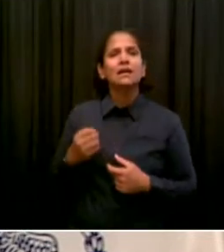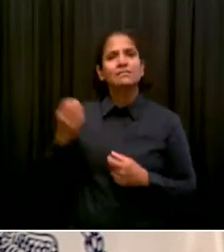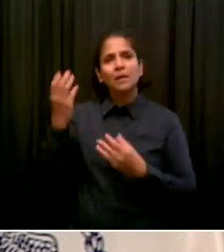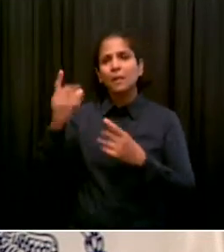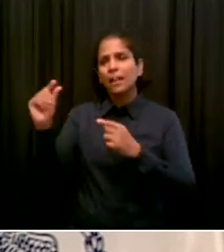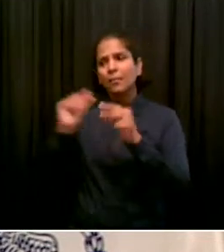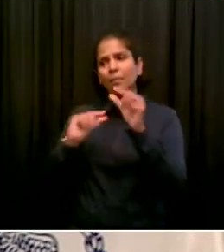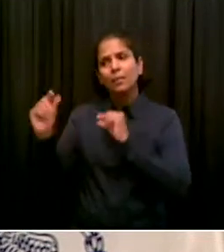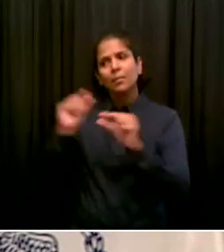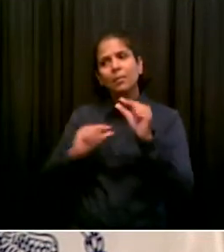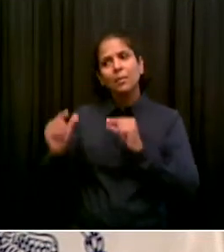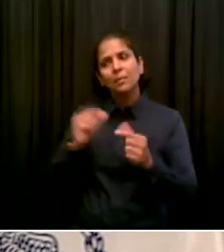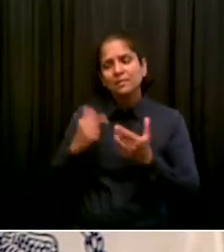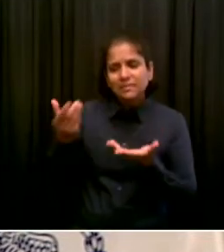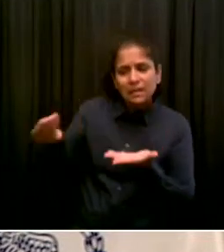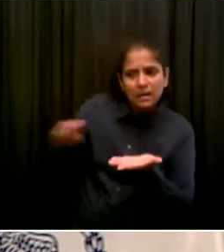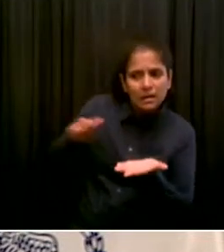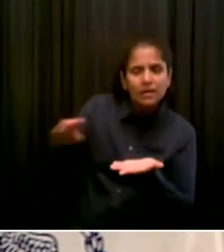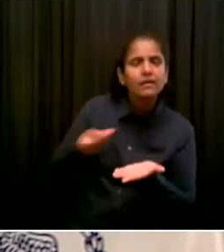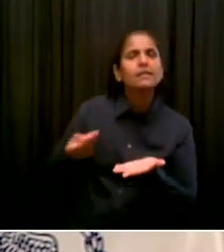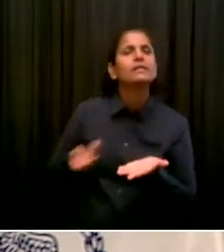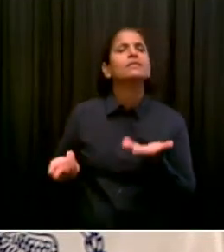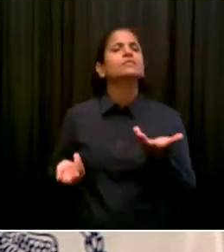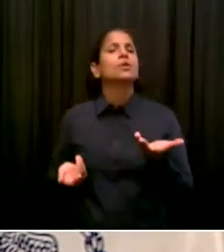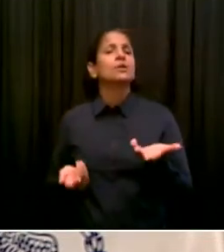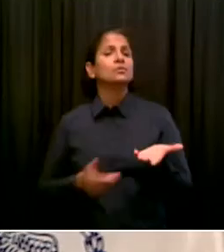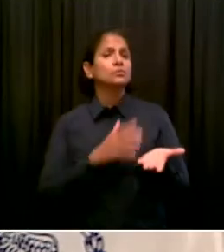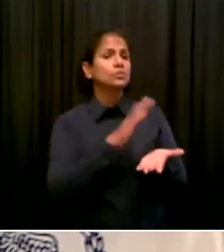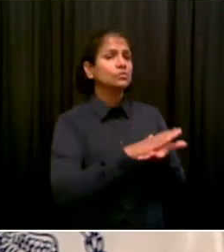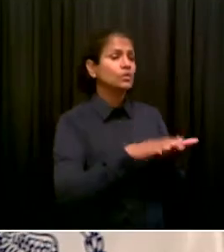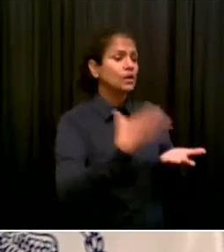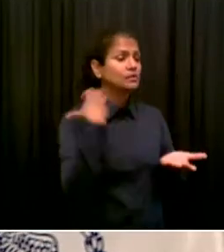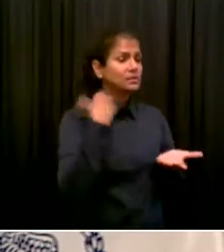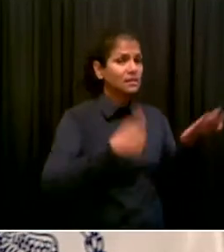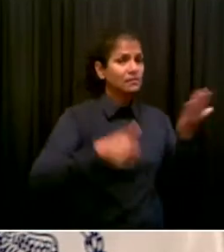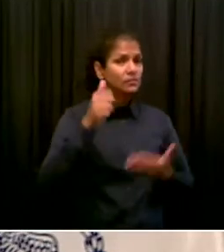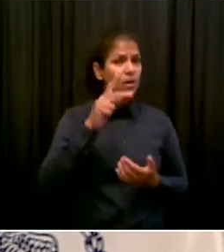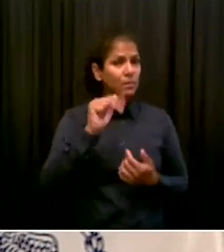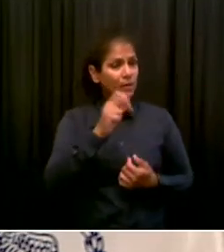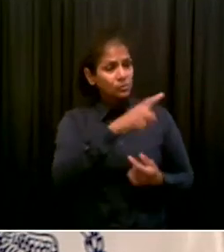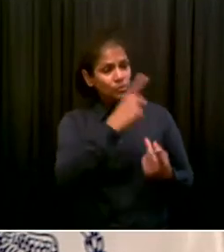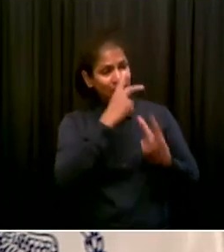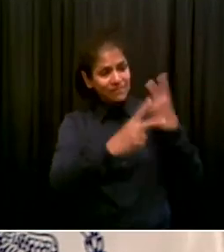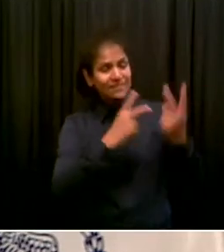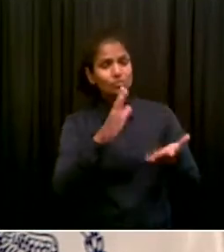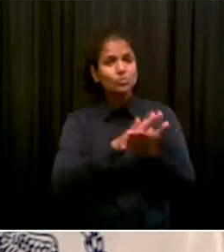TALKING ABOUT ELECTION RESULTS, WHICH WE KNOW TAKES LONGER TO COME IN.